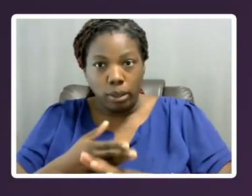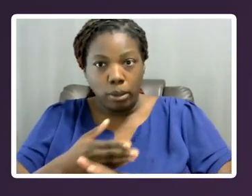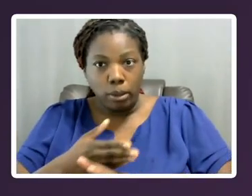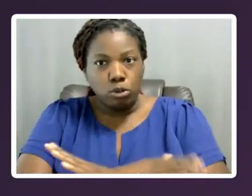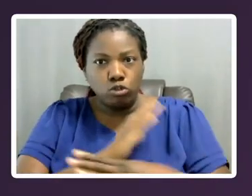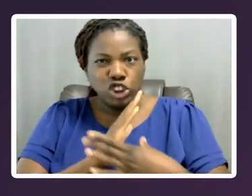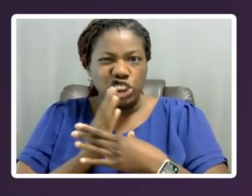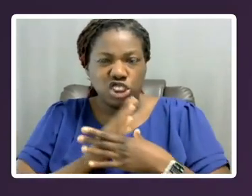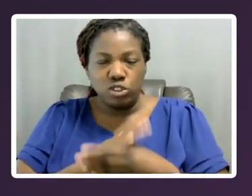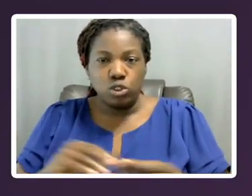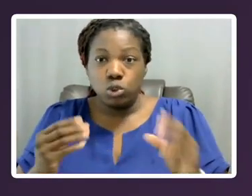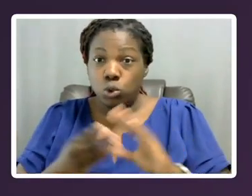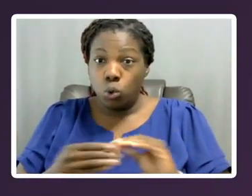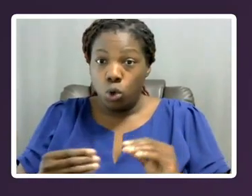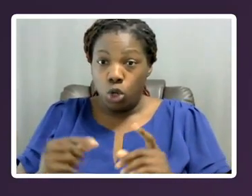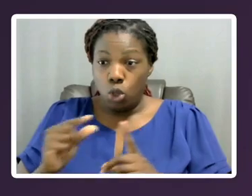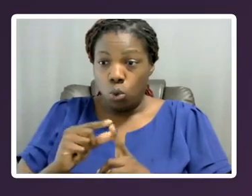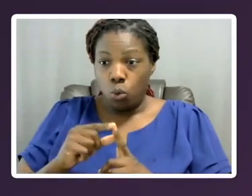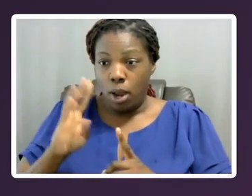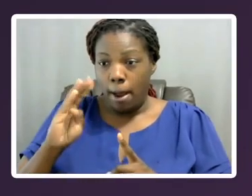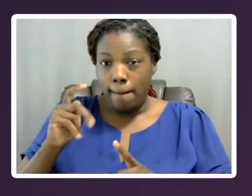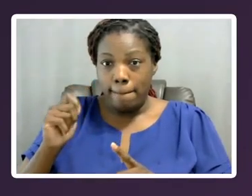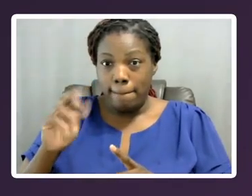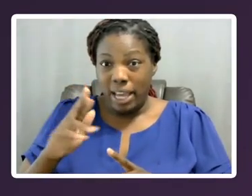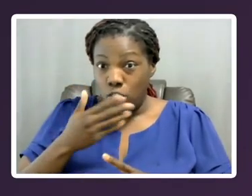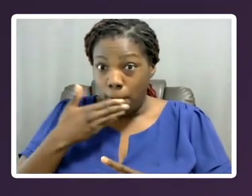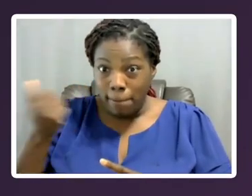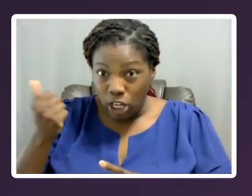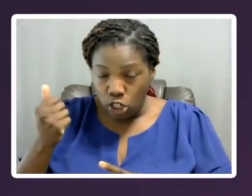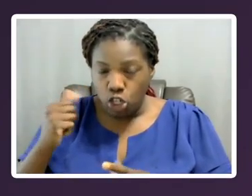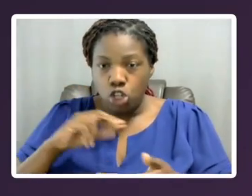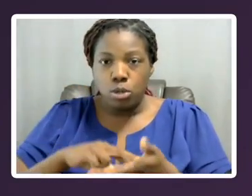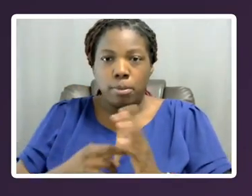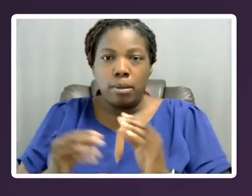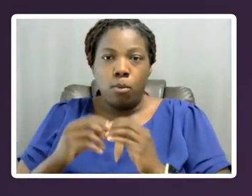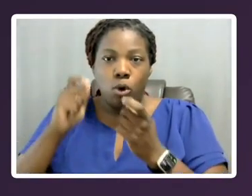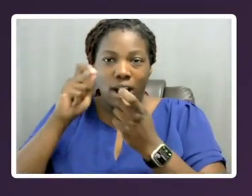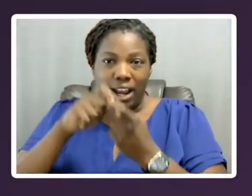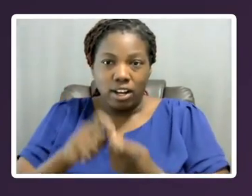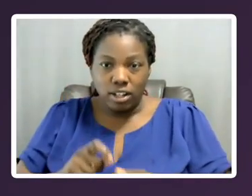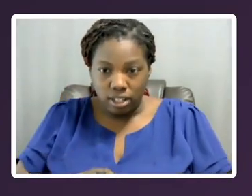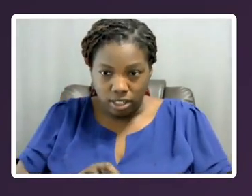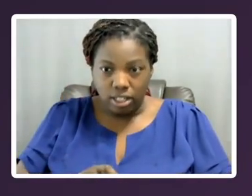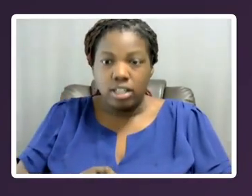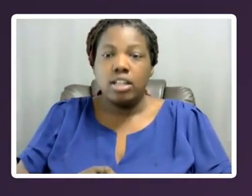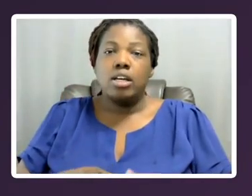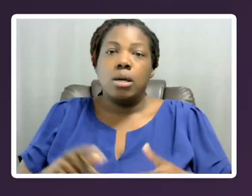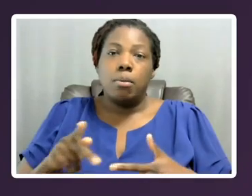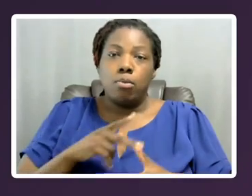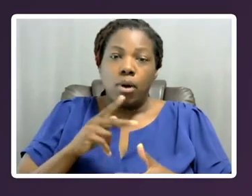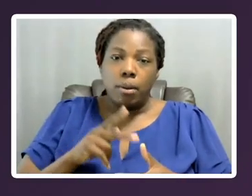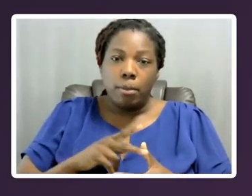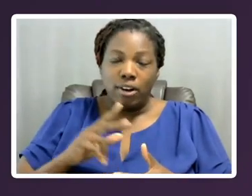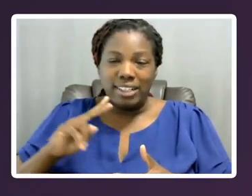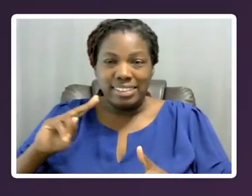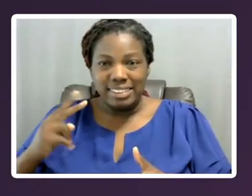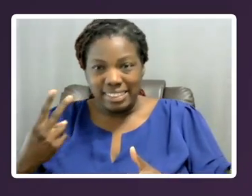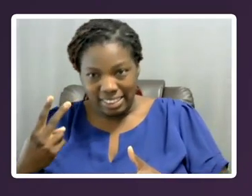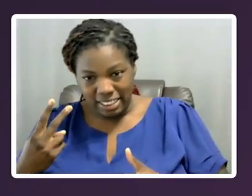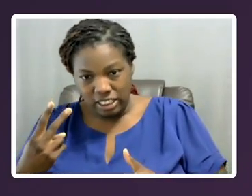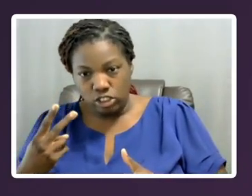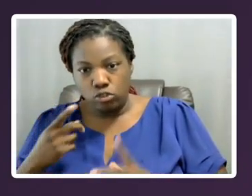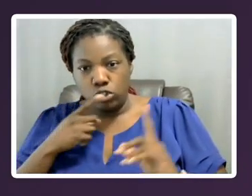we mean more accurate, uses primary and secondary sources, using multiple perspectives,